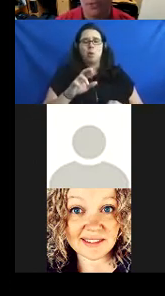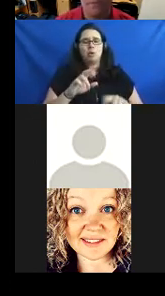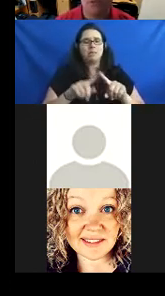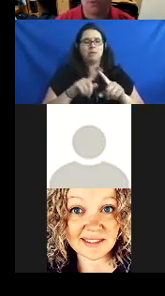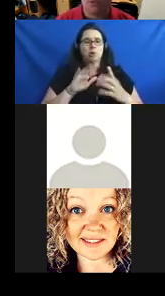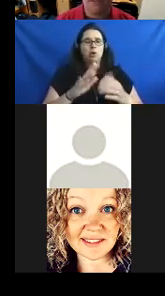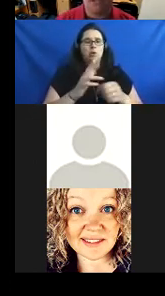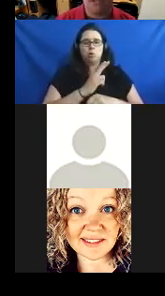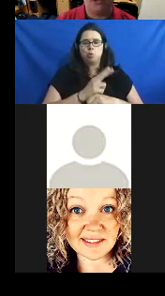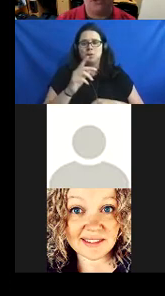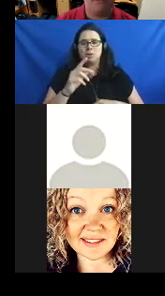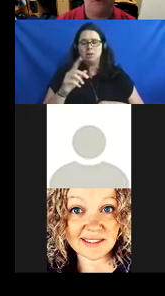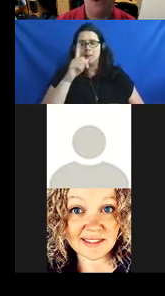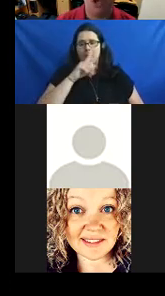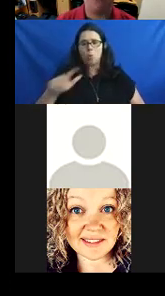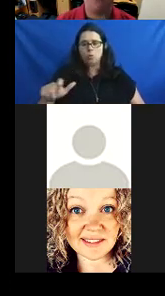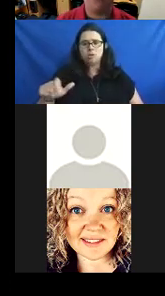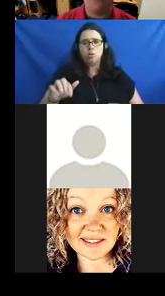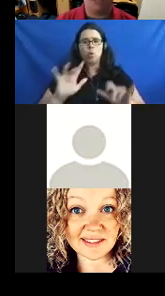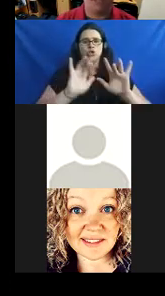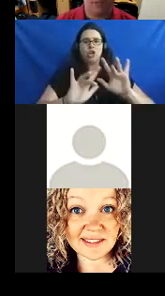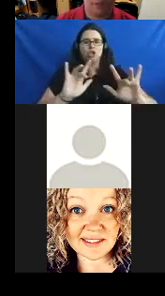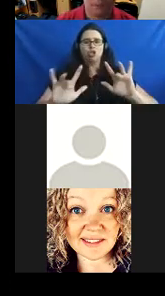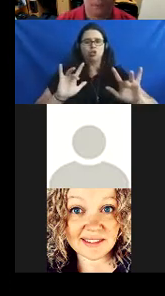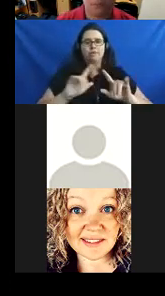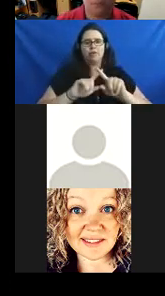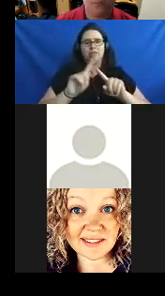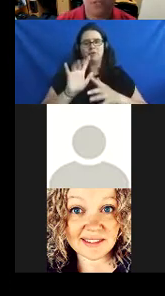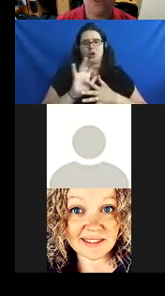USE THE MOUSE OR TOUCH SCREEN FOR ALL OF THE DIFFERENT OPTIONS.